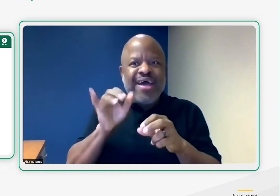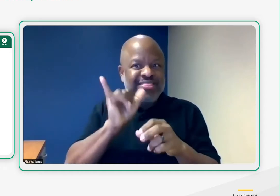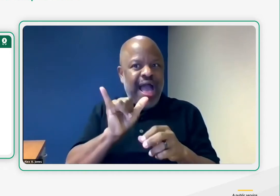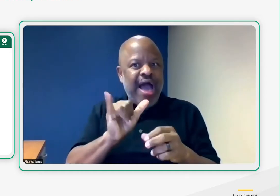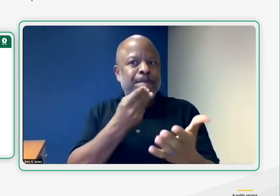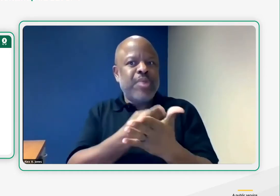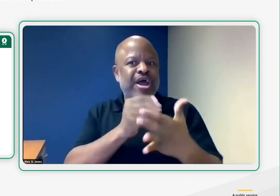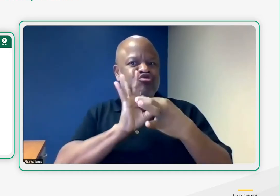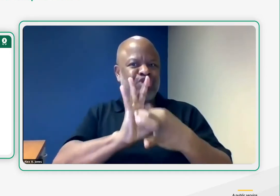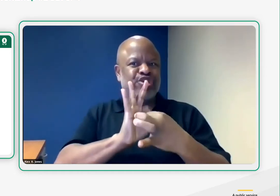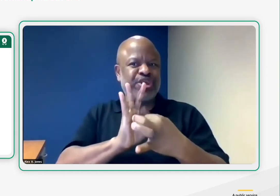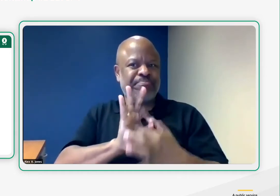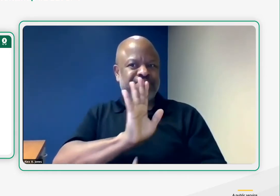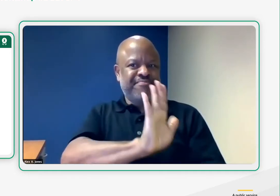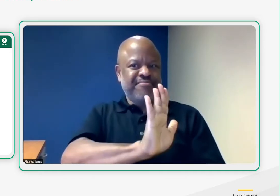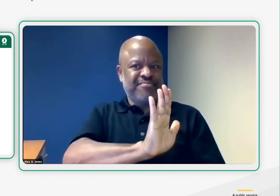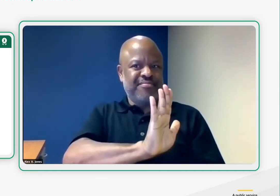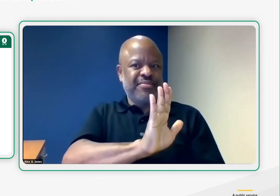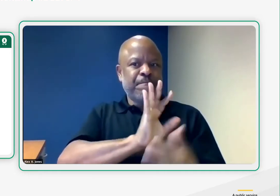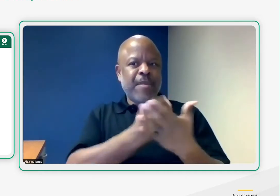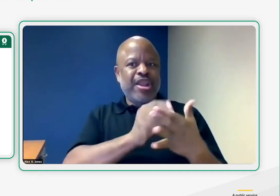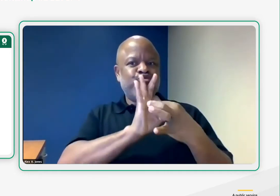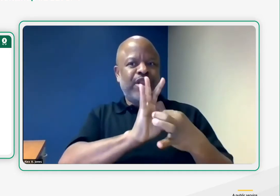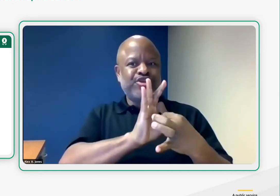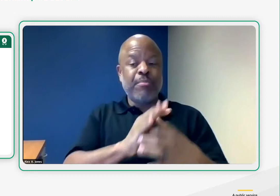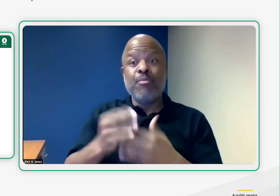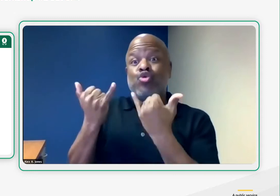So that's a specific relationship with money, and I use that as an example.